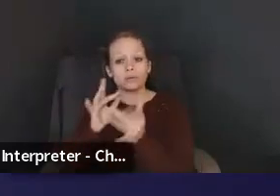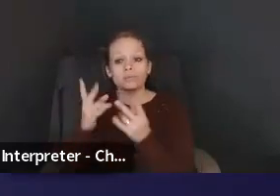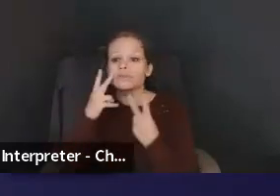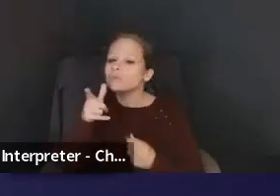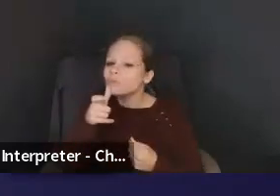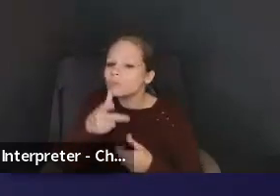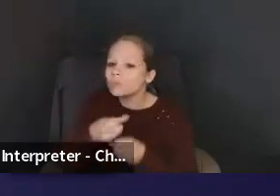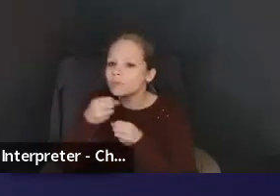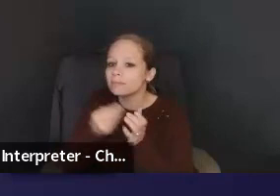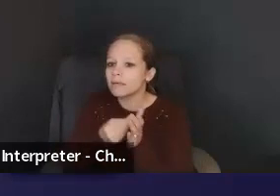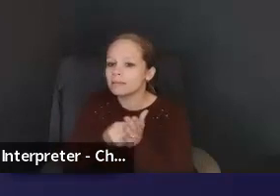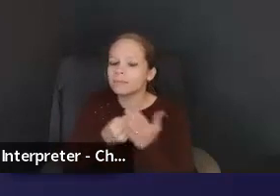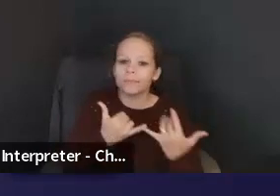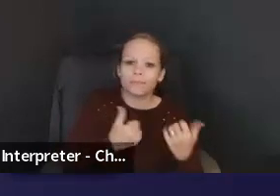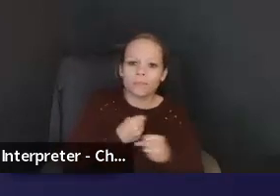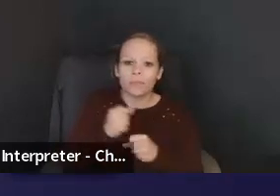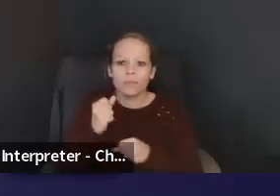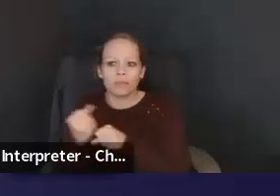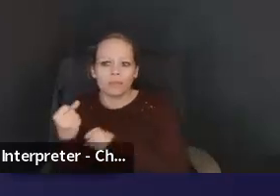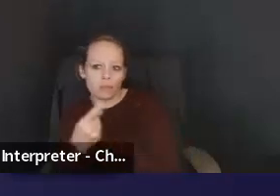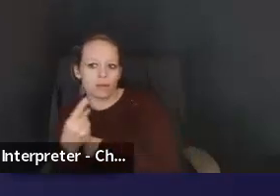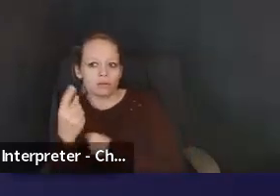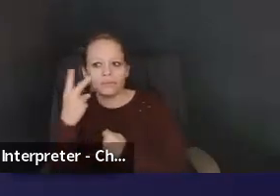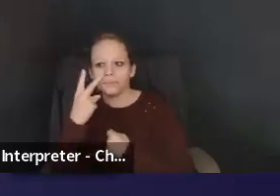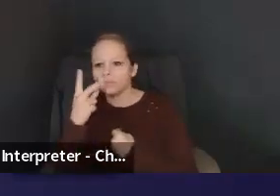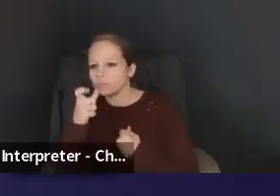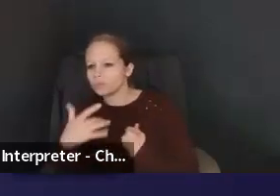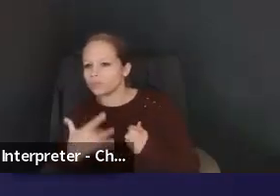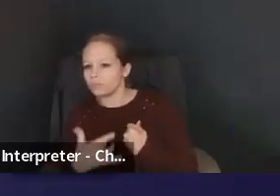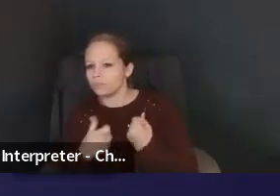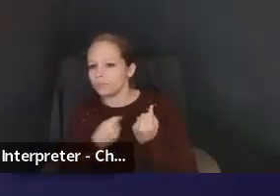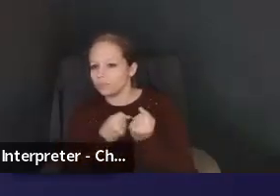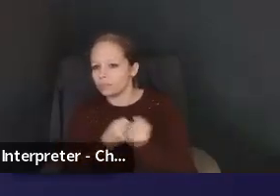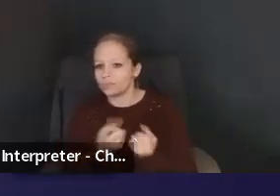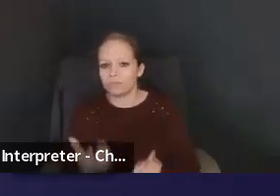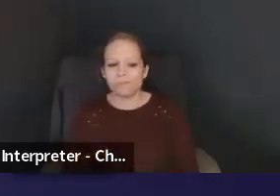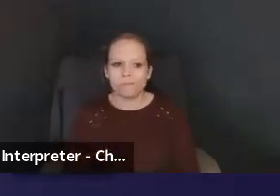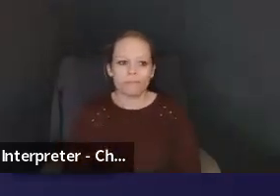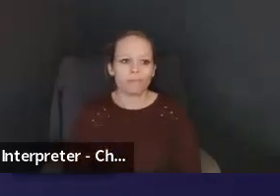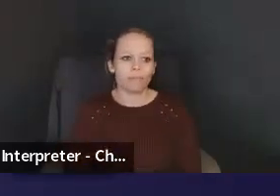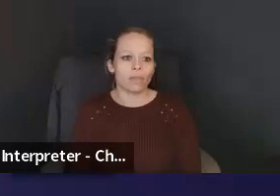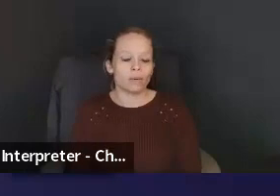year and last year. See what they're looking for and who they fund. Dr. Rumrill: Sure. And contact